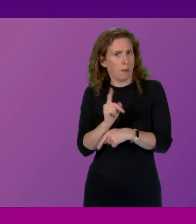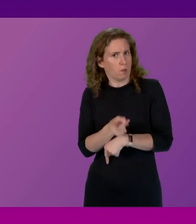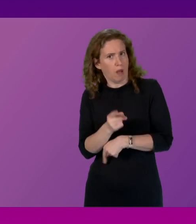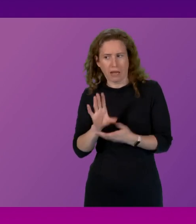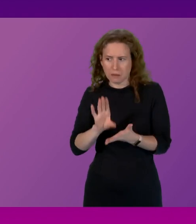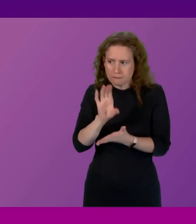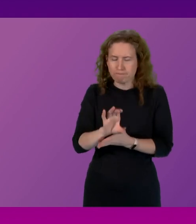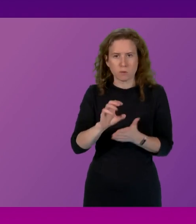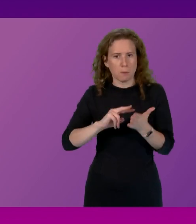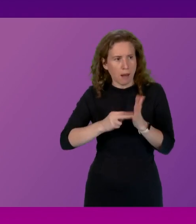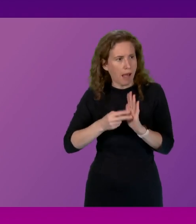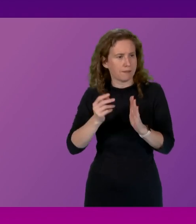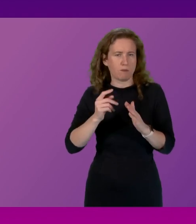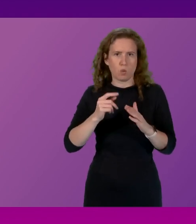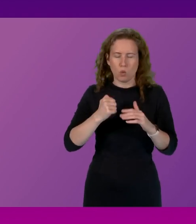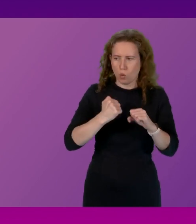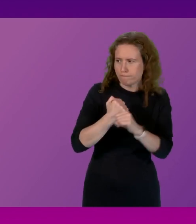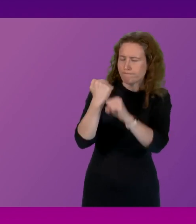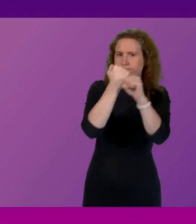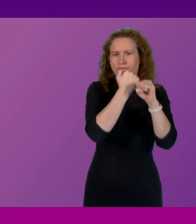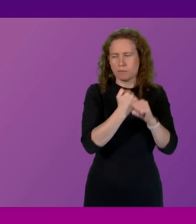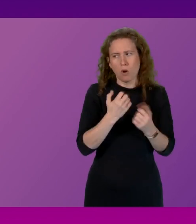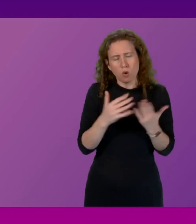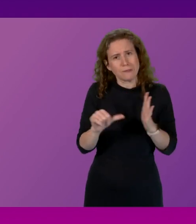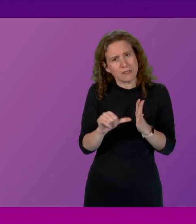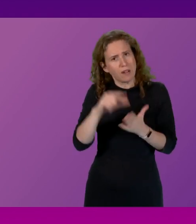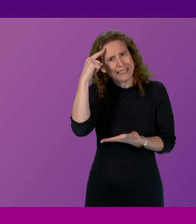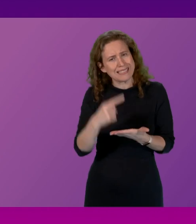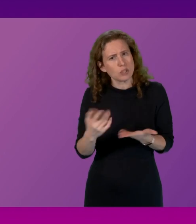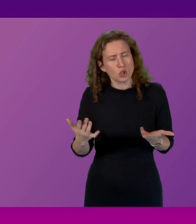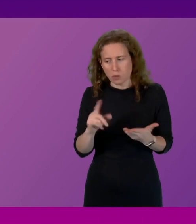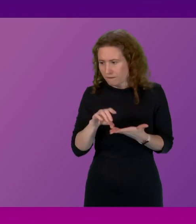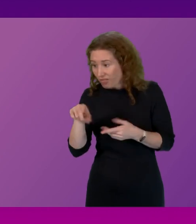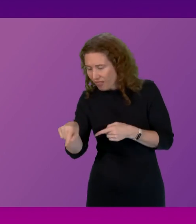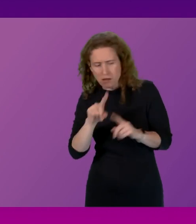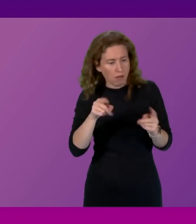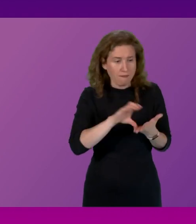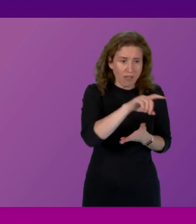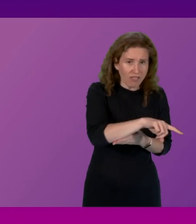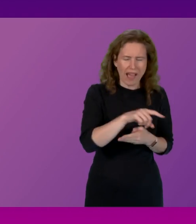plans and the tough decisions that we will need to take in relation to the 2024-25 budget.